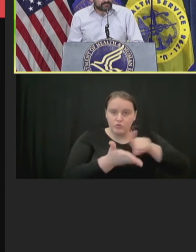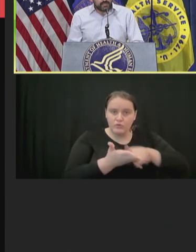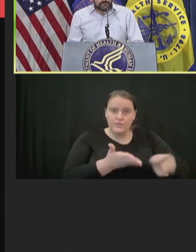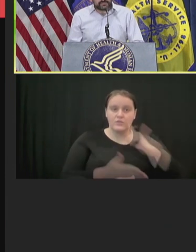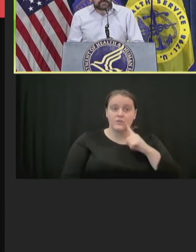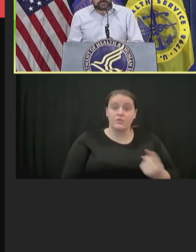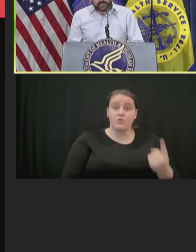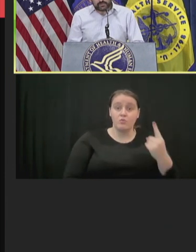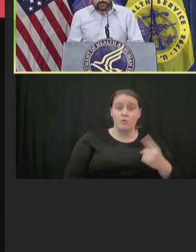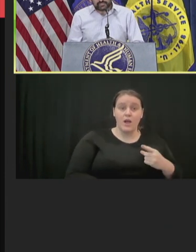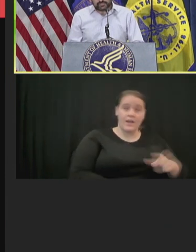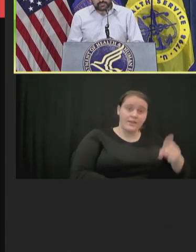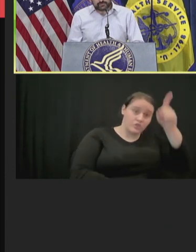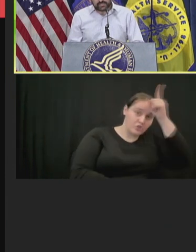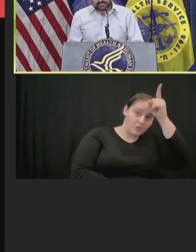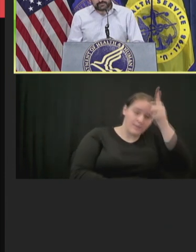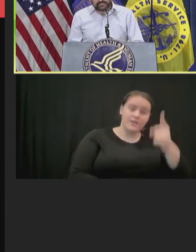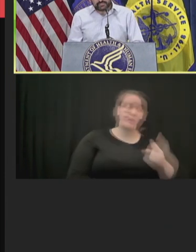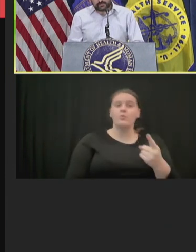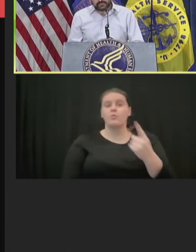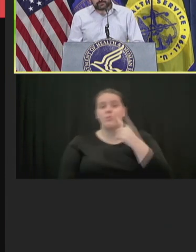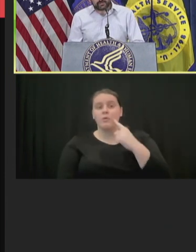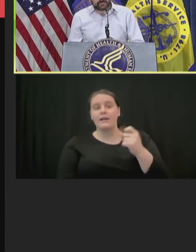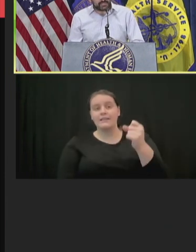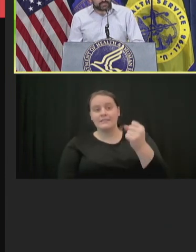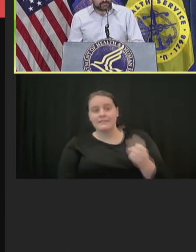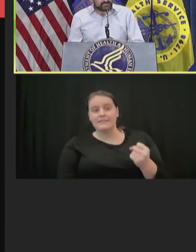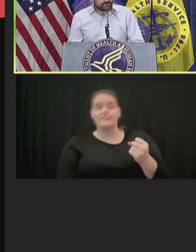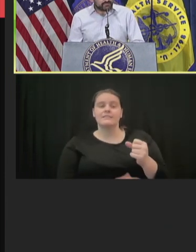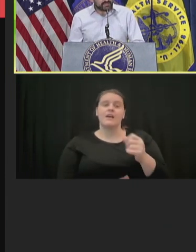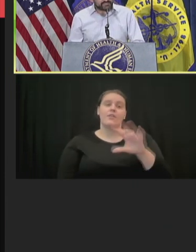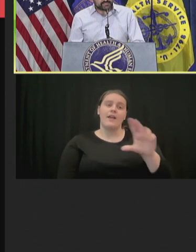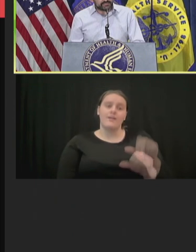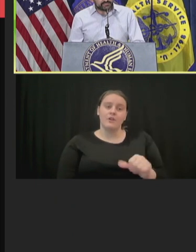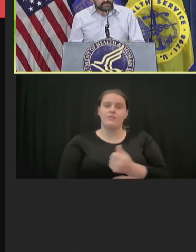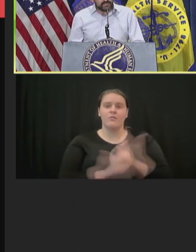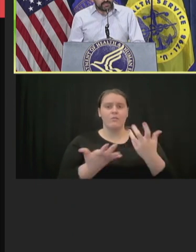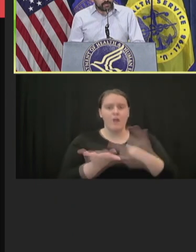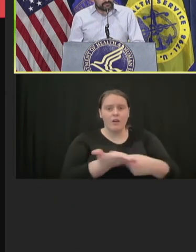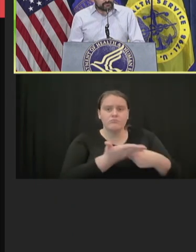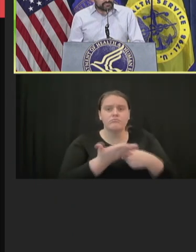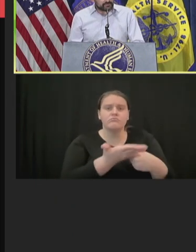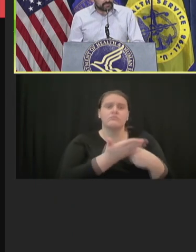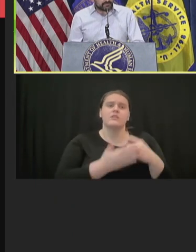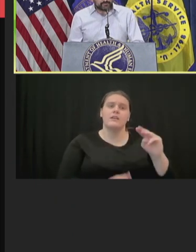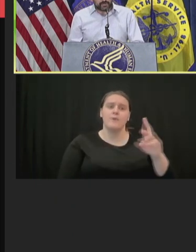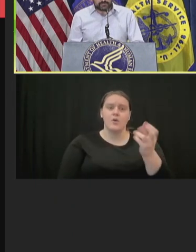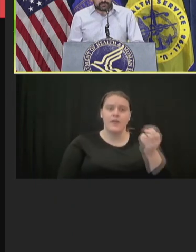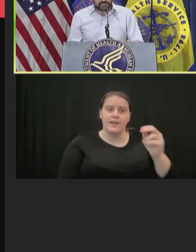But there's a lot of preclinical activity on mRNA TB vaccines. IAVI/Moderna have a partnership in